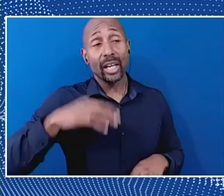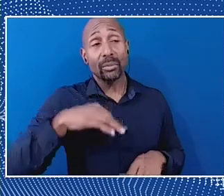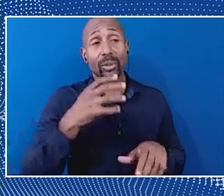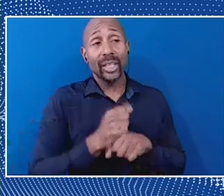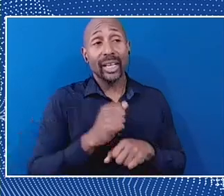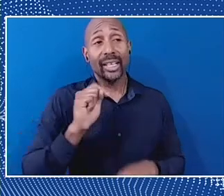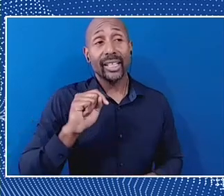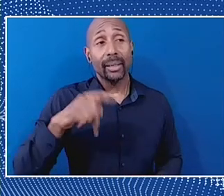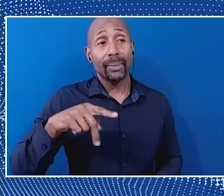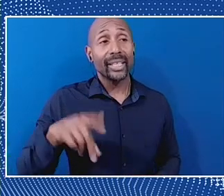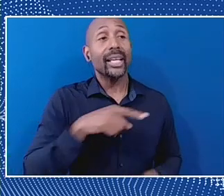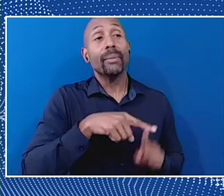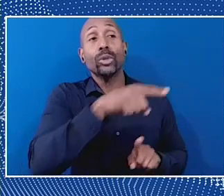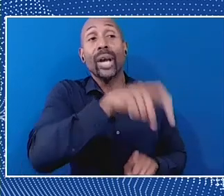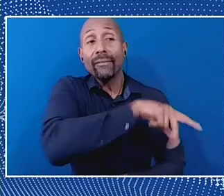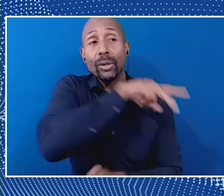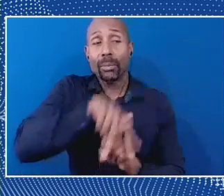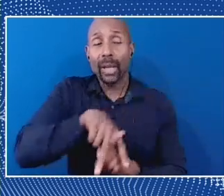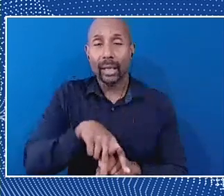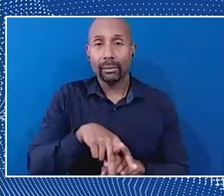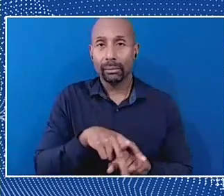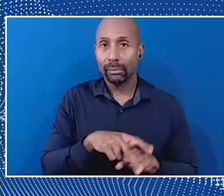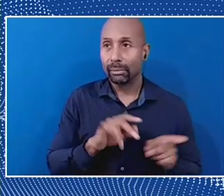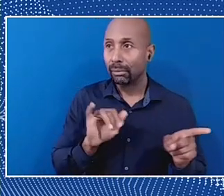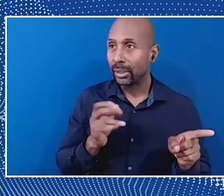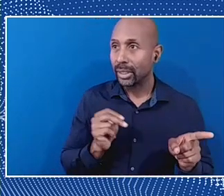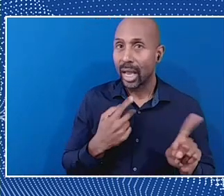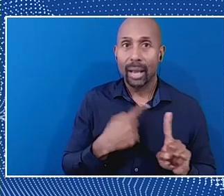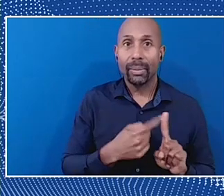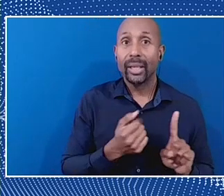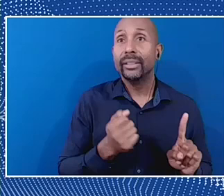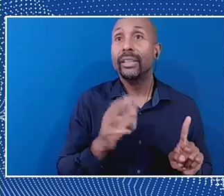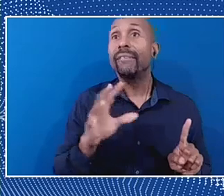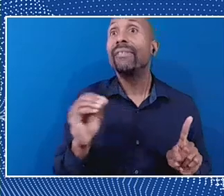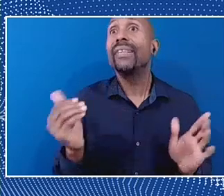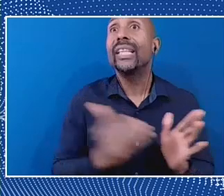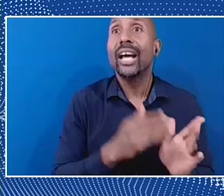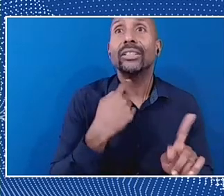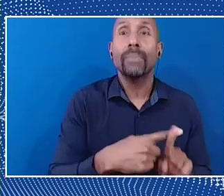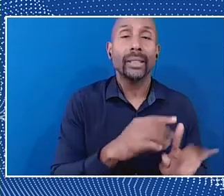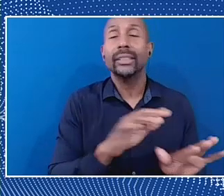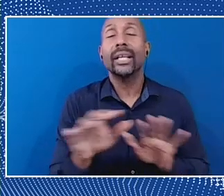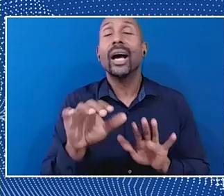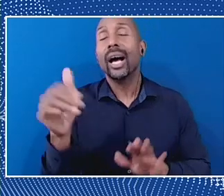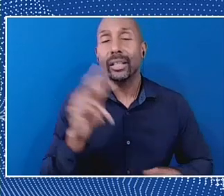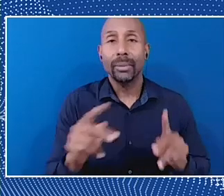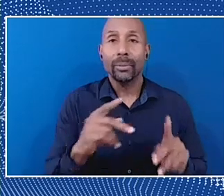John and 50,000 other people who were eligible did not apply. So what did the Department do?